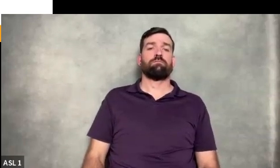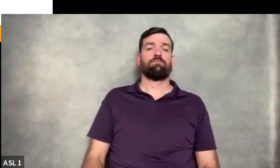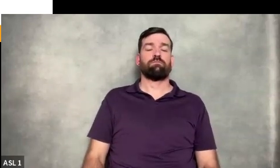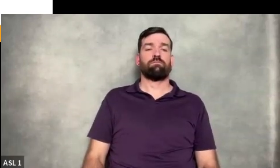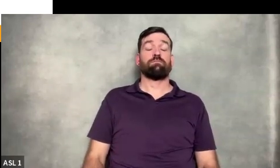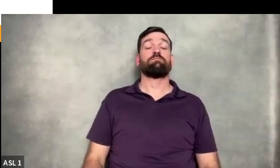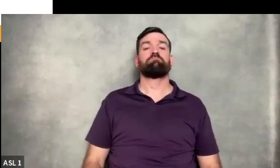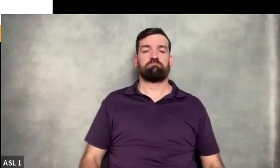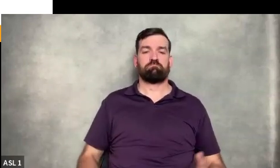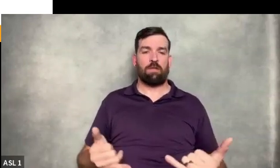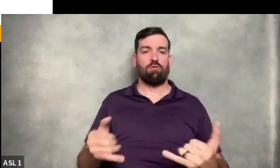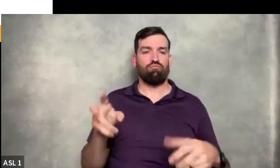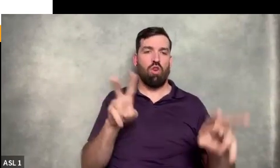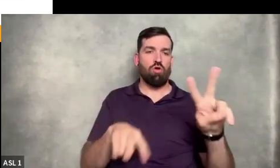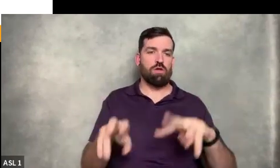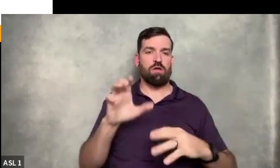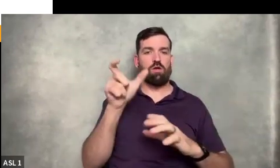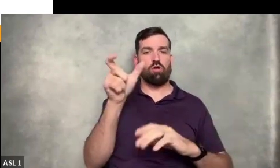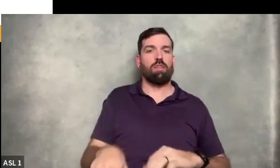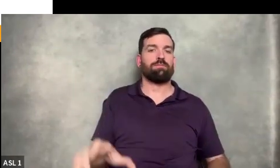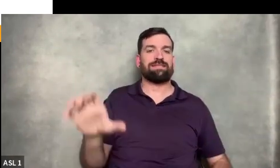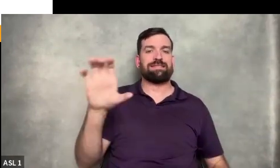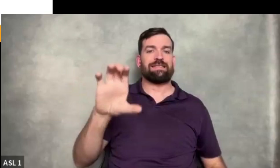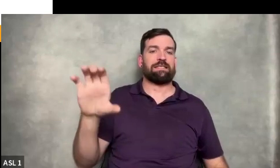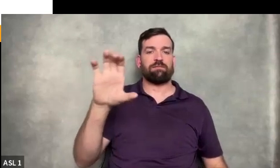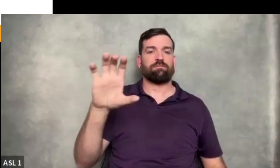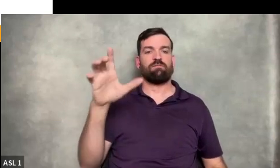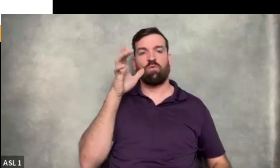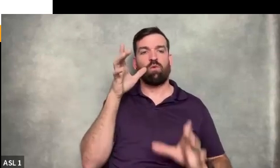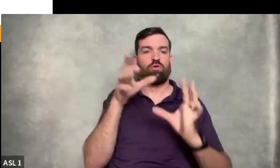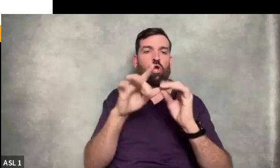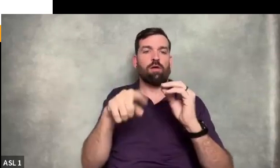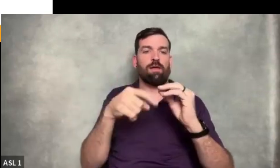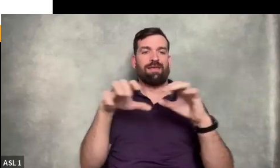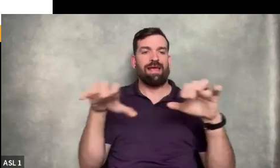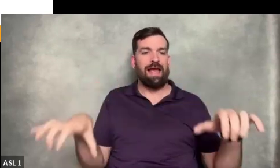Okay, so here we're looking at column C which are going to talk about the action steps that